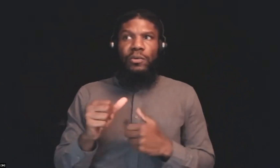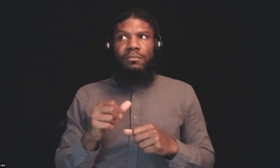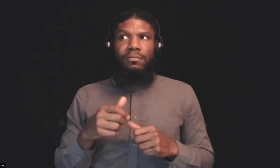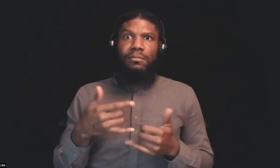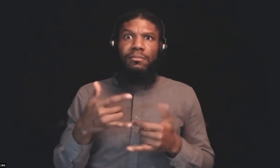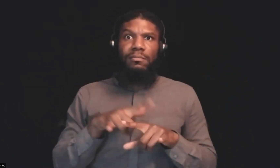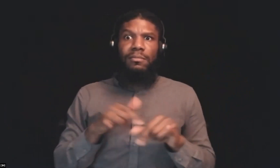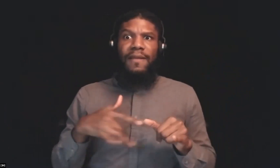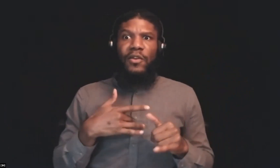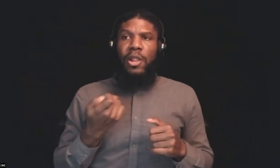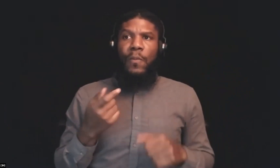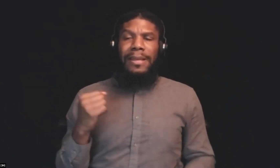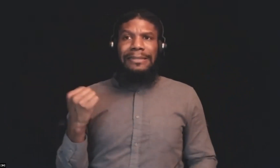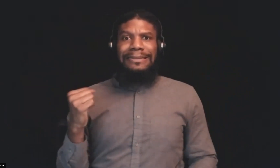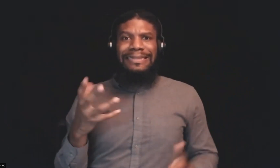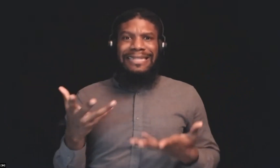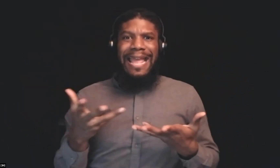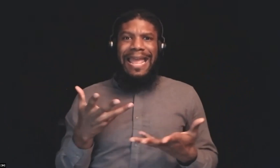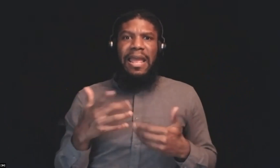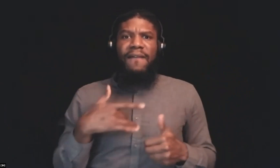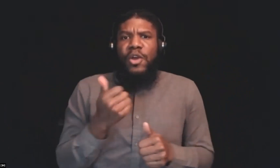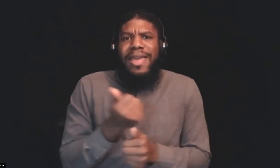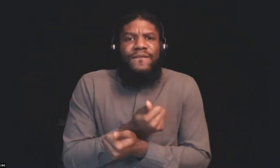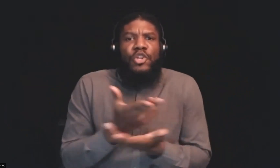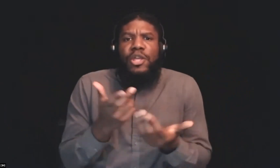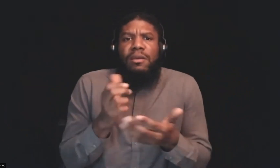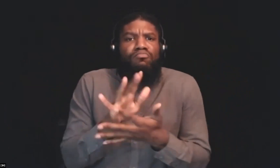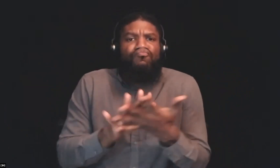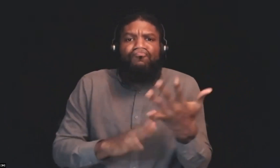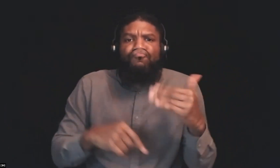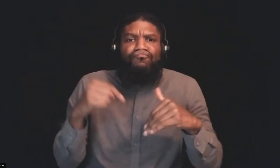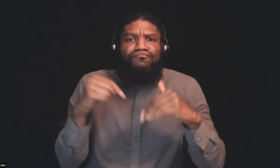multimodal but then there's always a but .... And that's partially like the things that you're